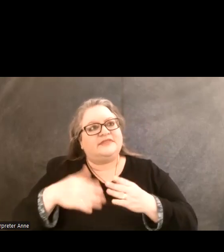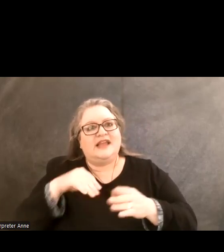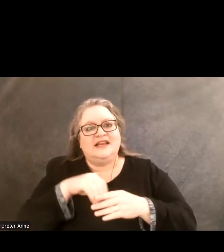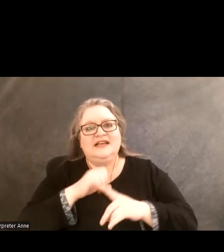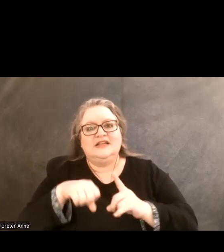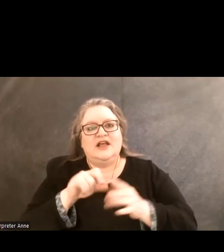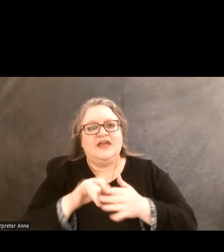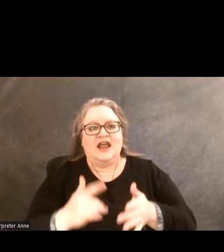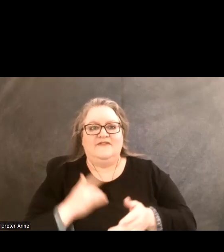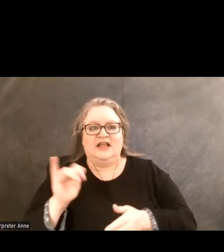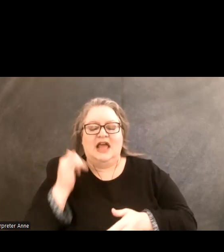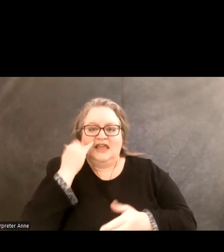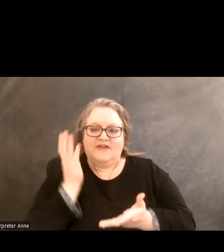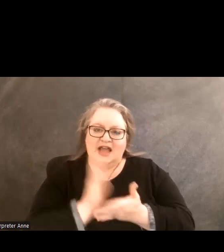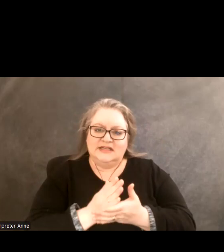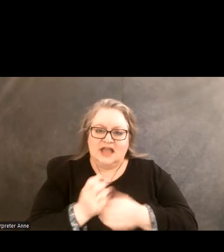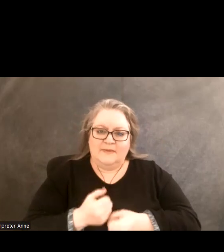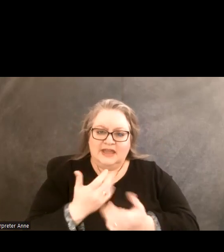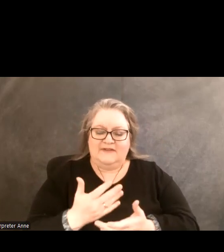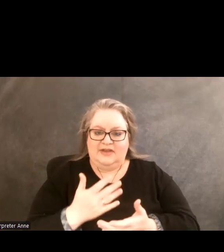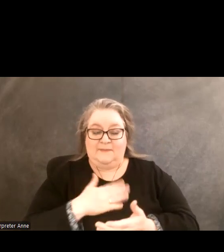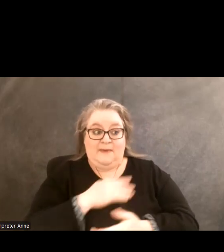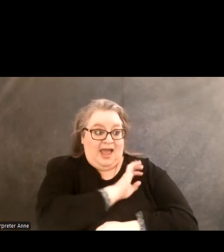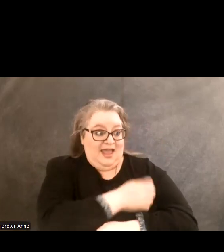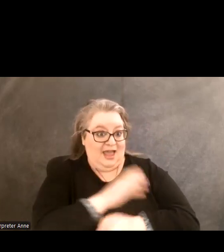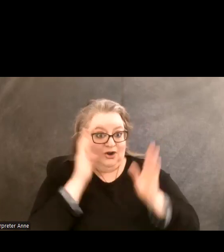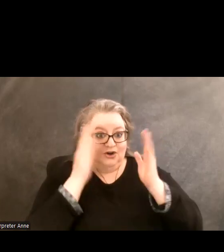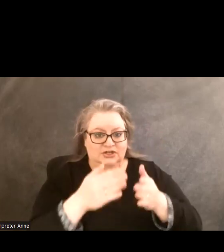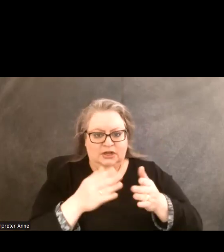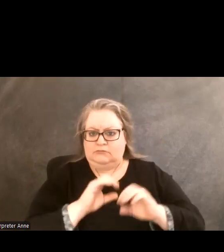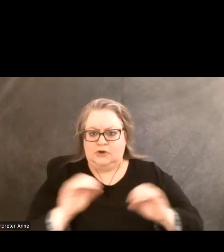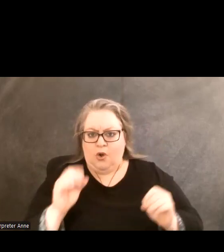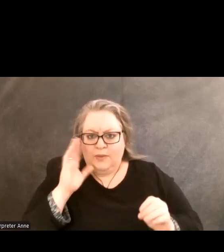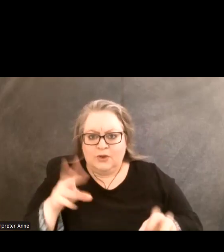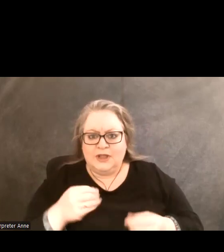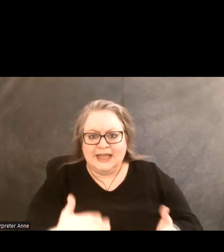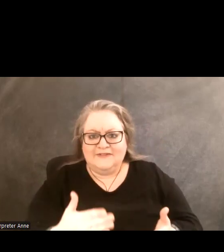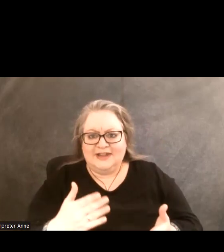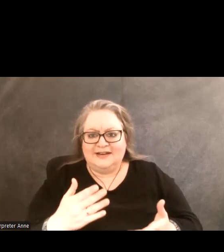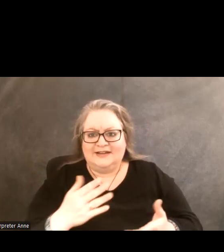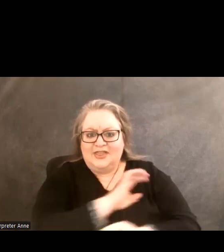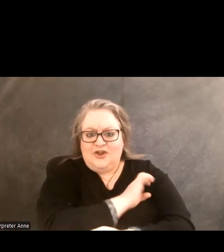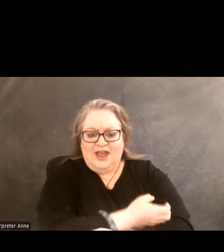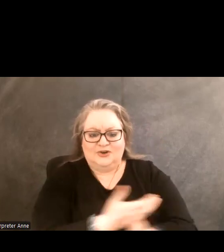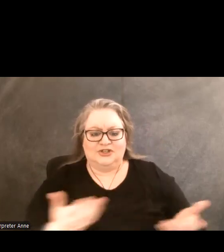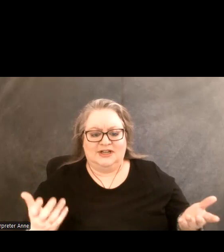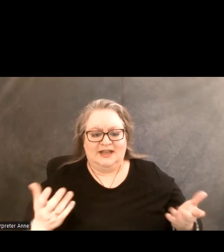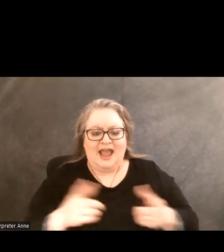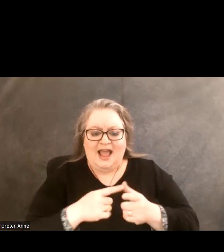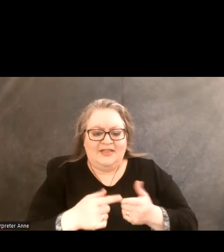if I stop giving this my energy, nobody is going to be giving this their energy, and then there's just not going to be